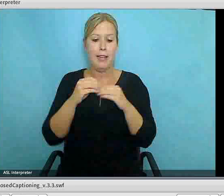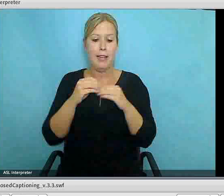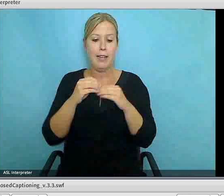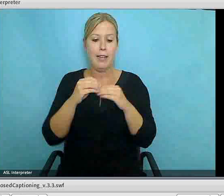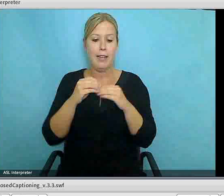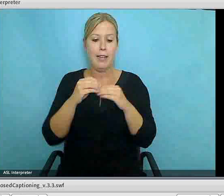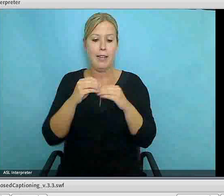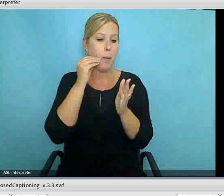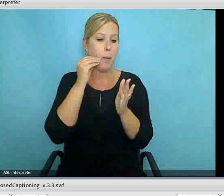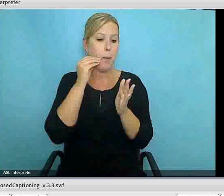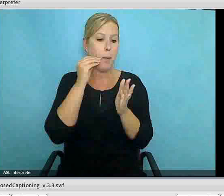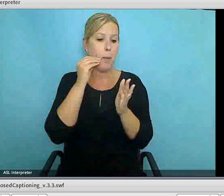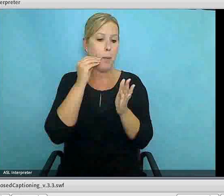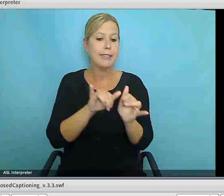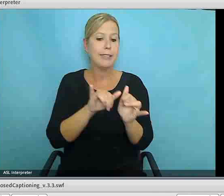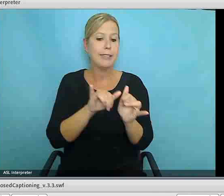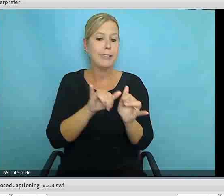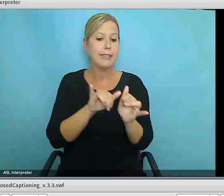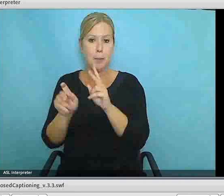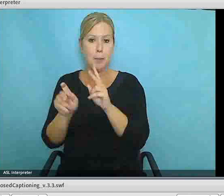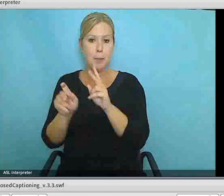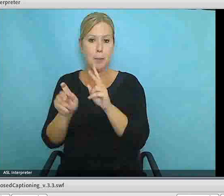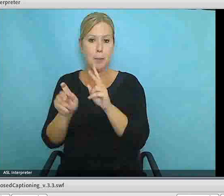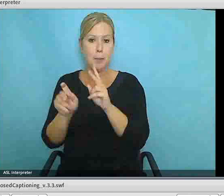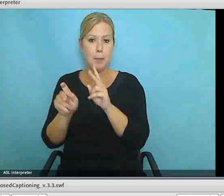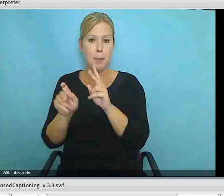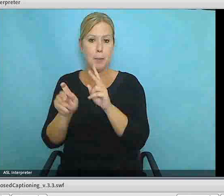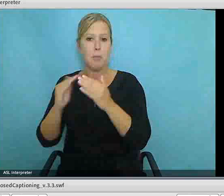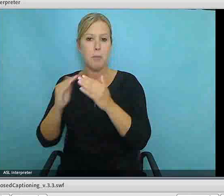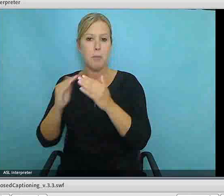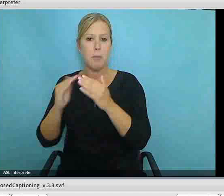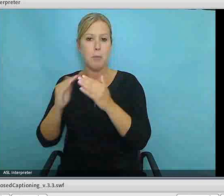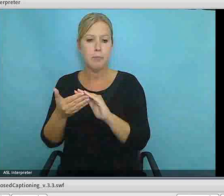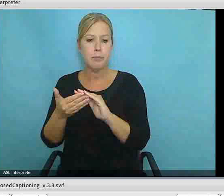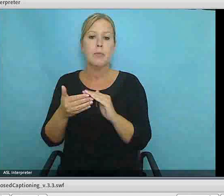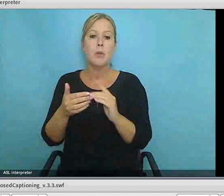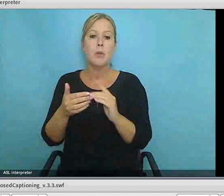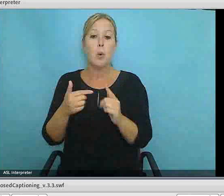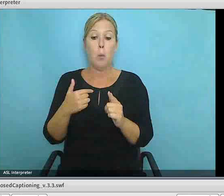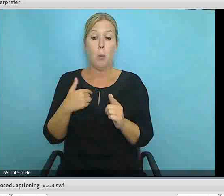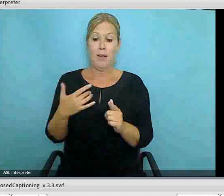are opportunities for folks to return to the community or to make sure that the services